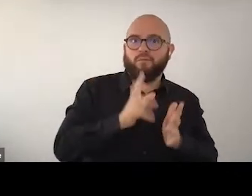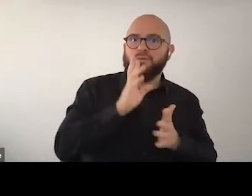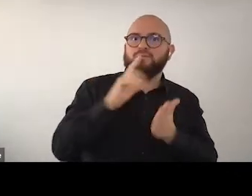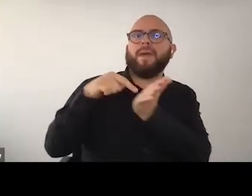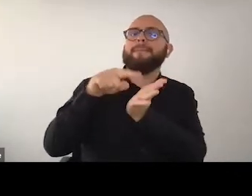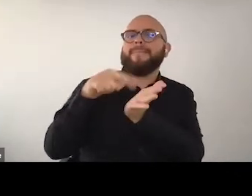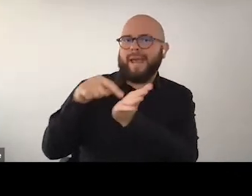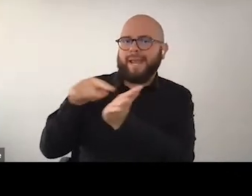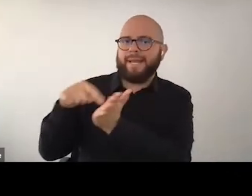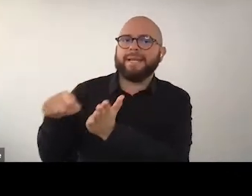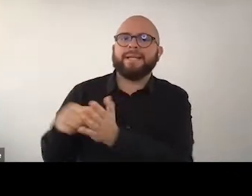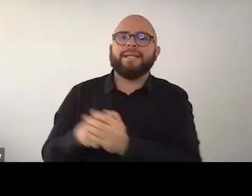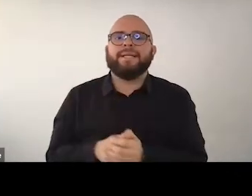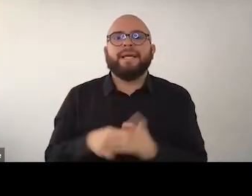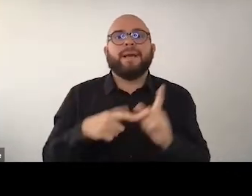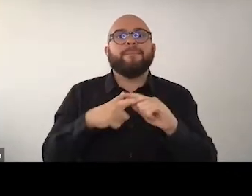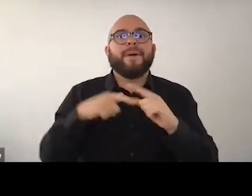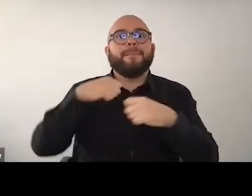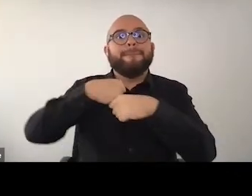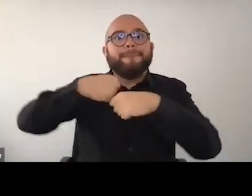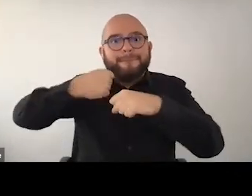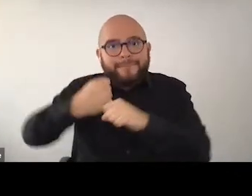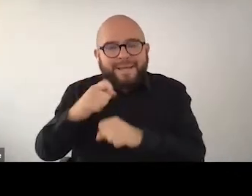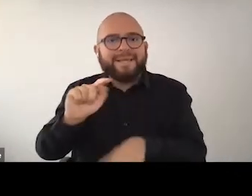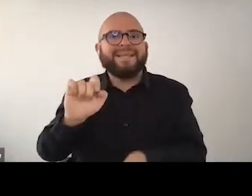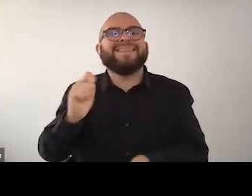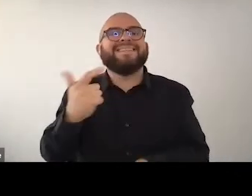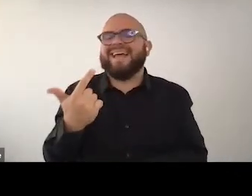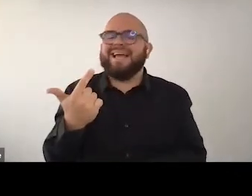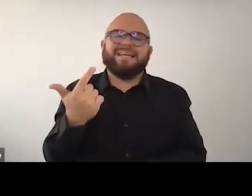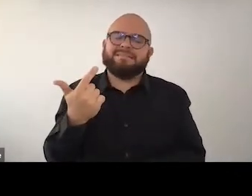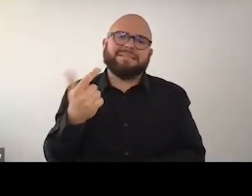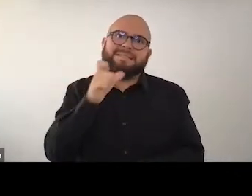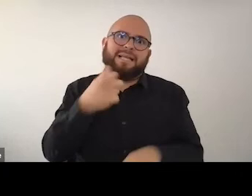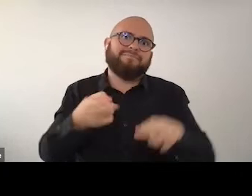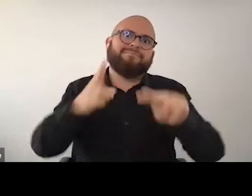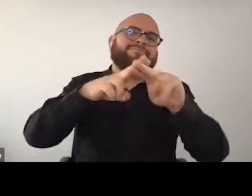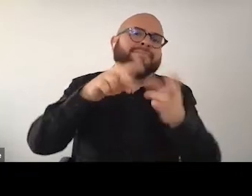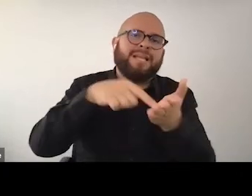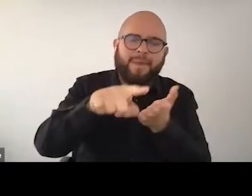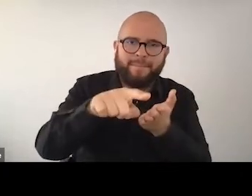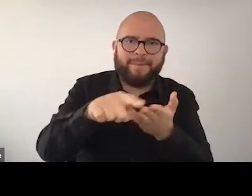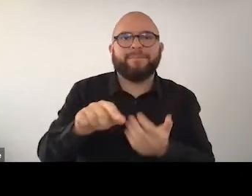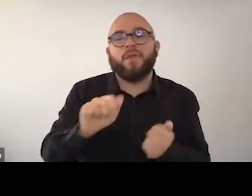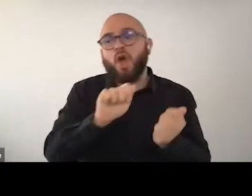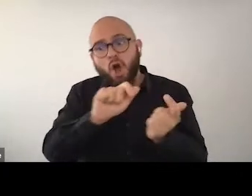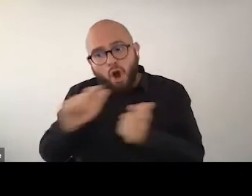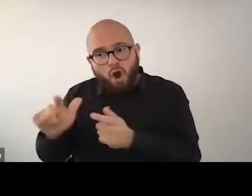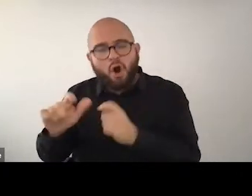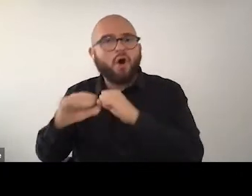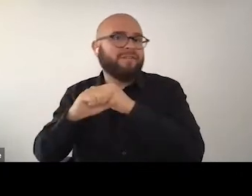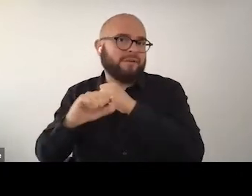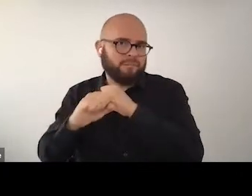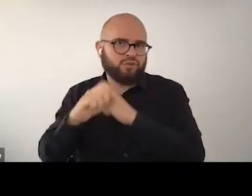would not trigger additional payment, and all of those commercials would count for one for use purposes.